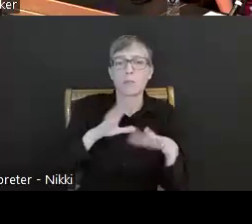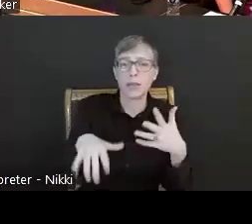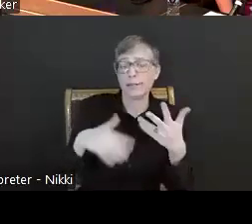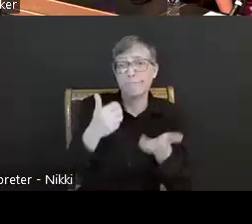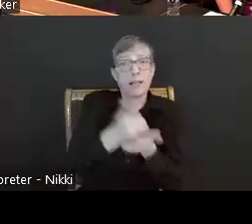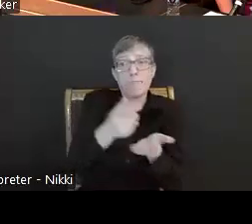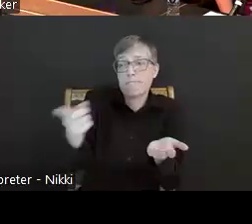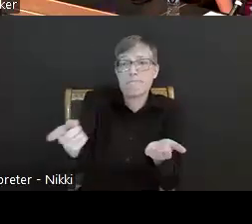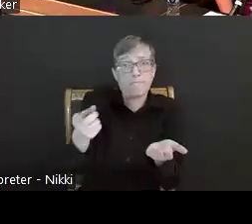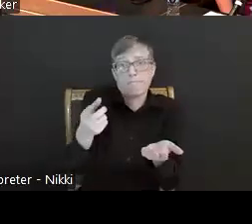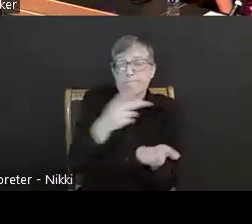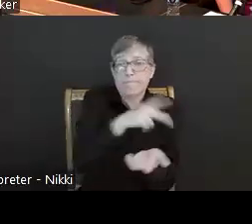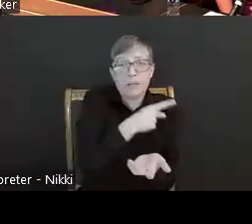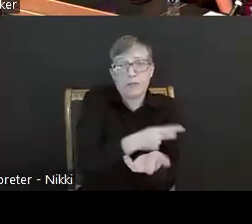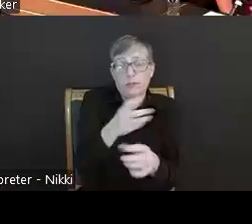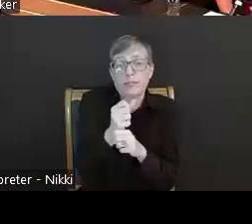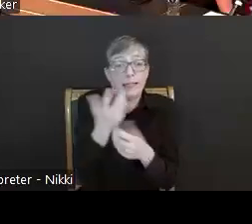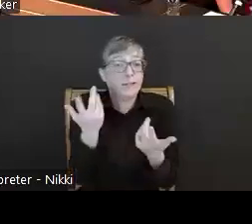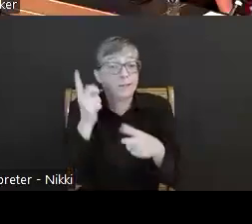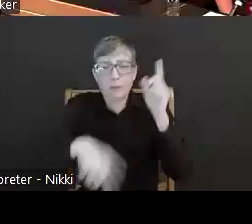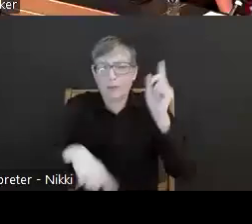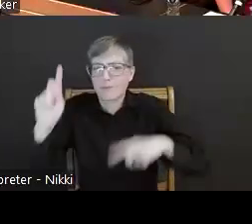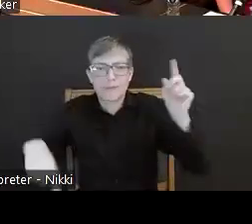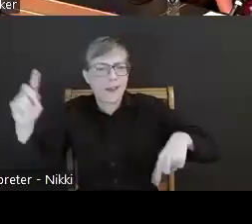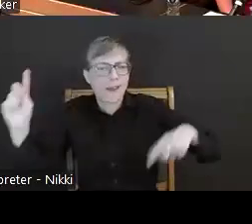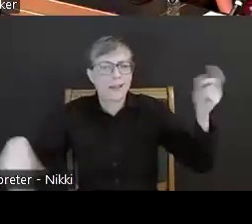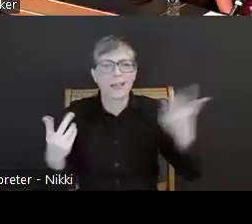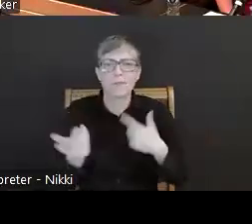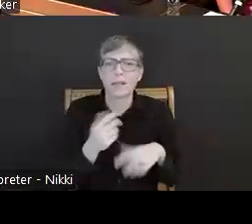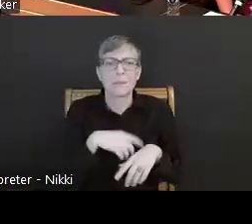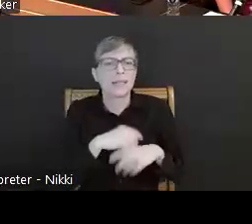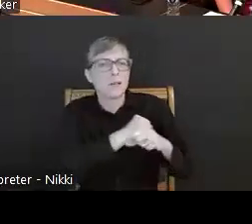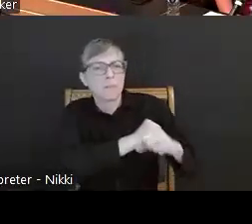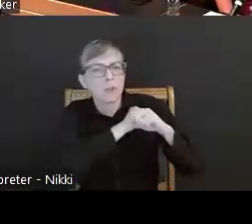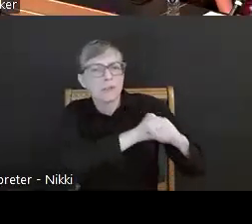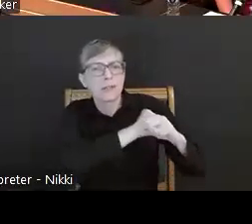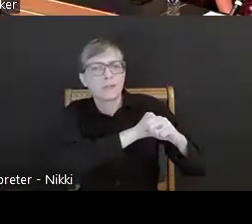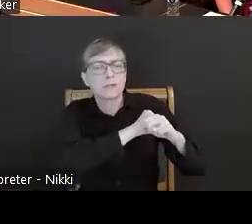custody hearings child support hearings um and other kinds of law enforcement or safety related